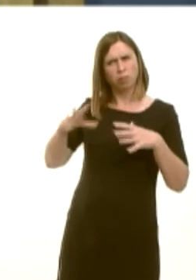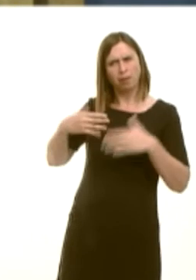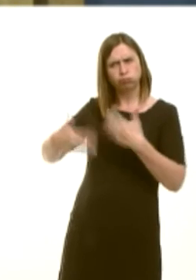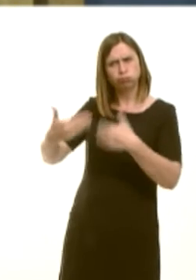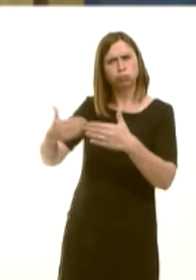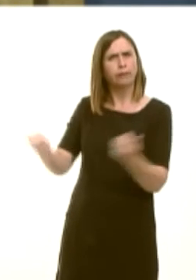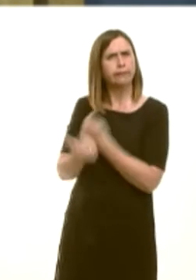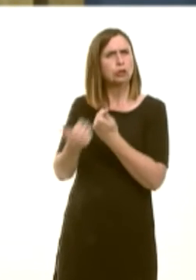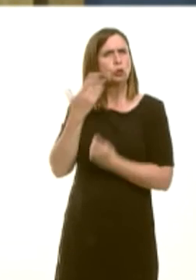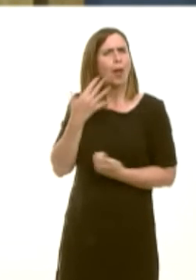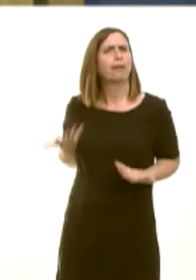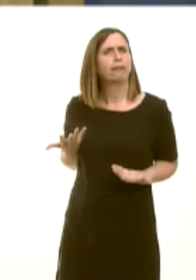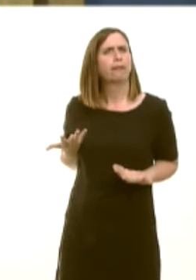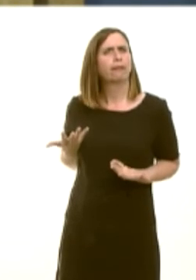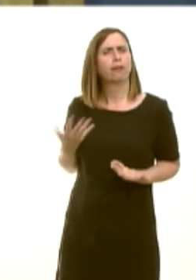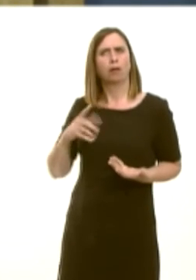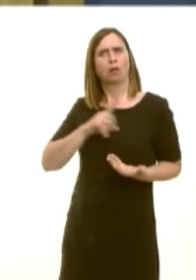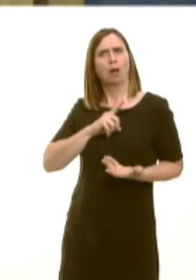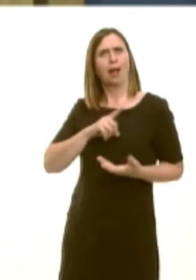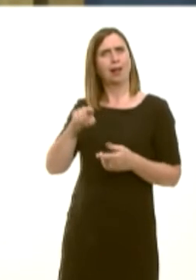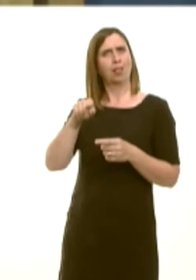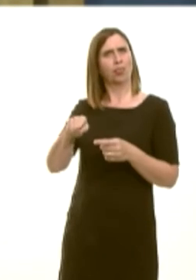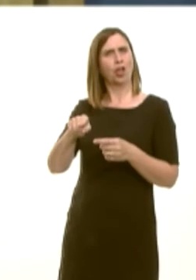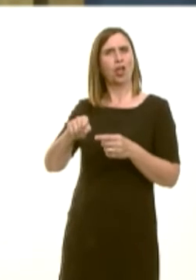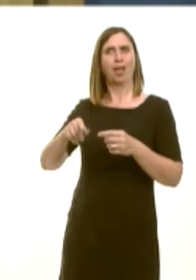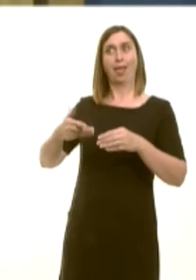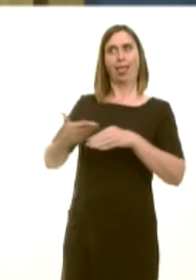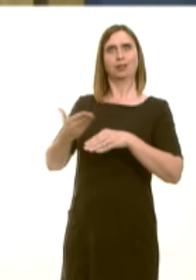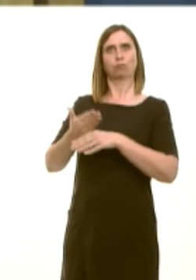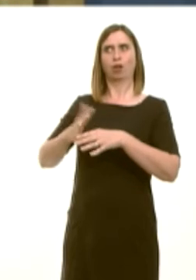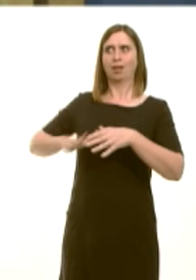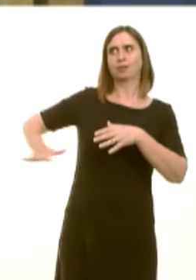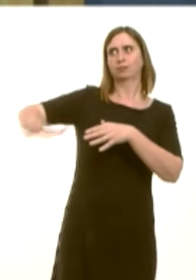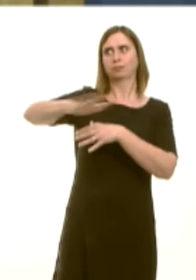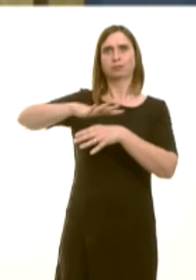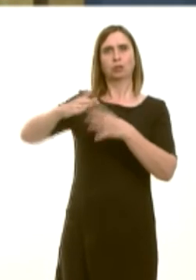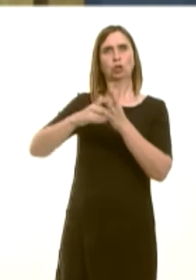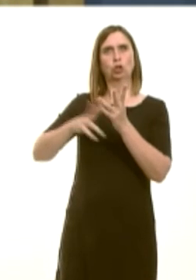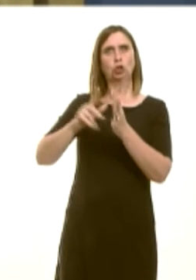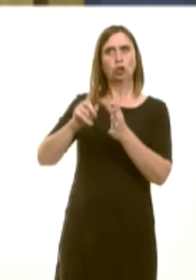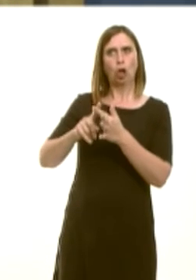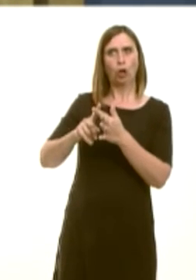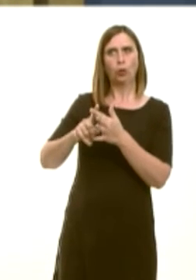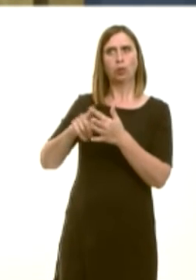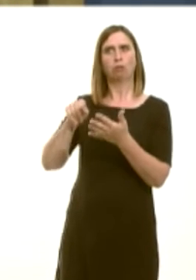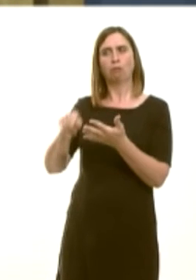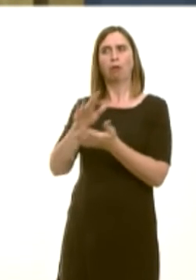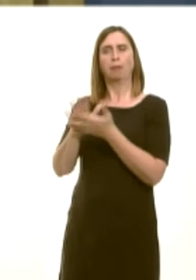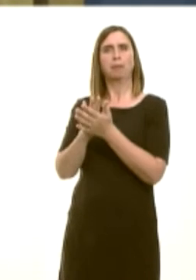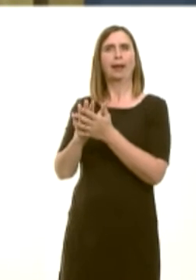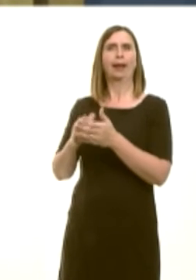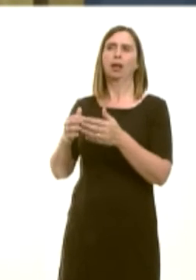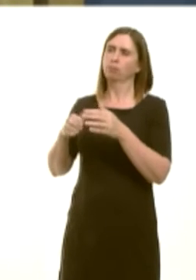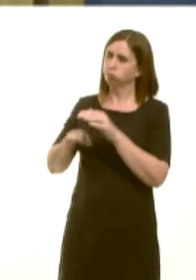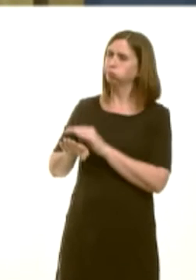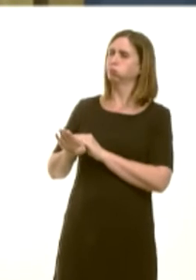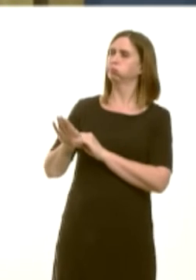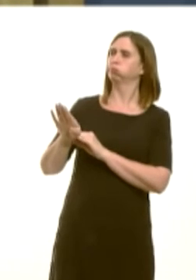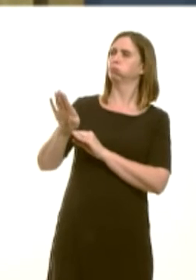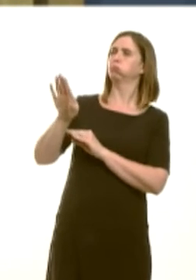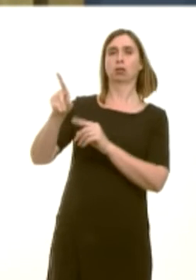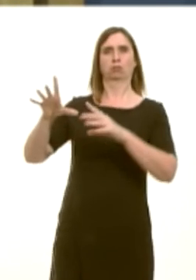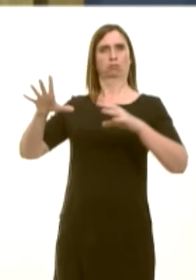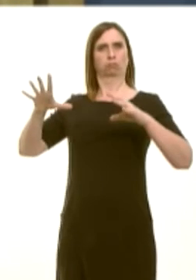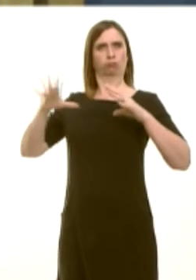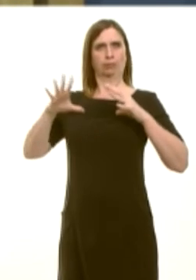completed so that the Ebbw Vale Enterprise Zone can reach its full potential for bringing